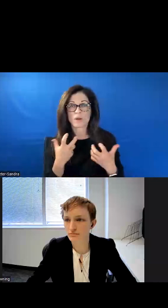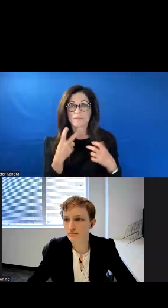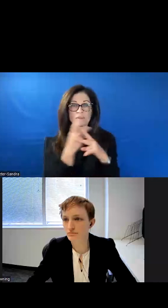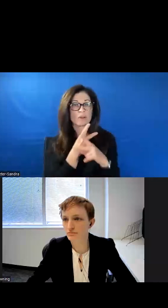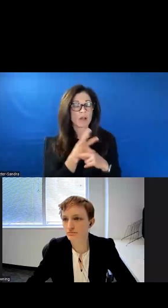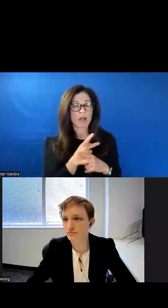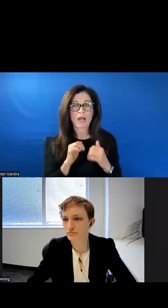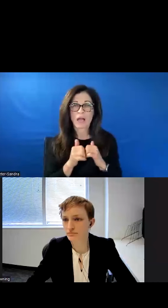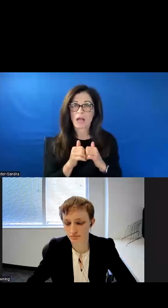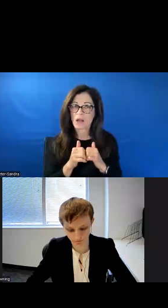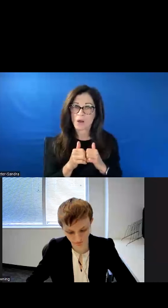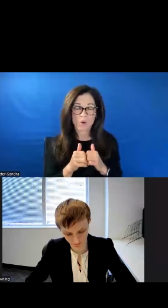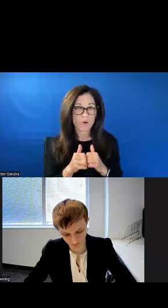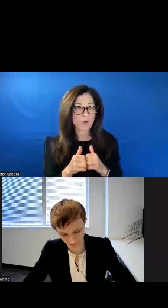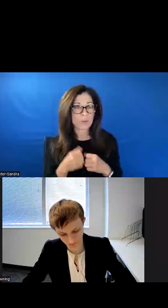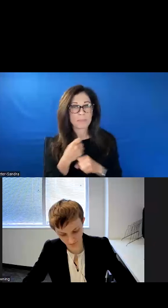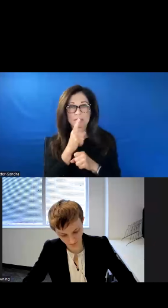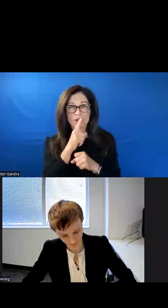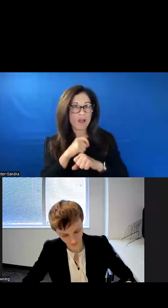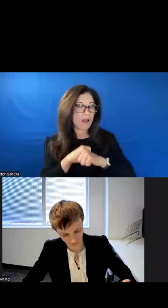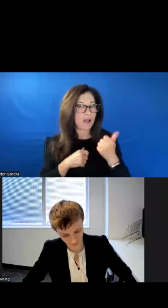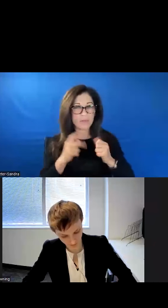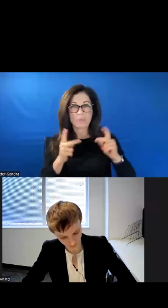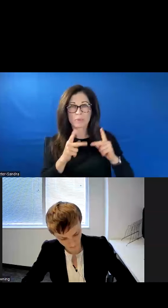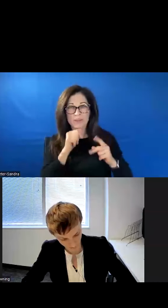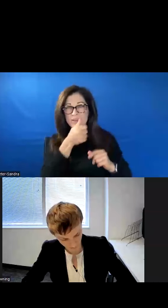SURE THAT OTHER PEOPLE DID NOT SUFFER THE SAME WAY THAT AJ DID.